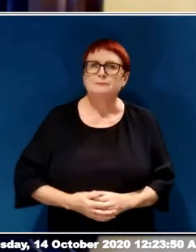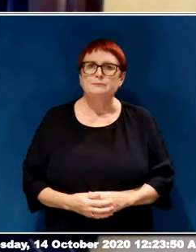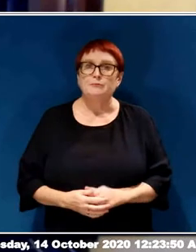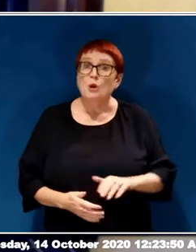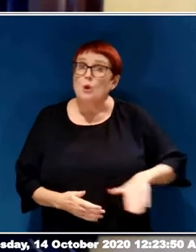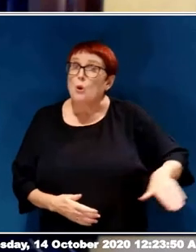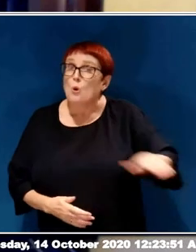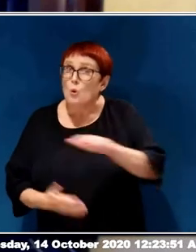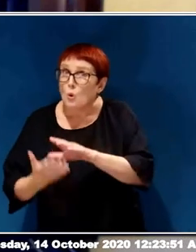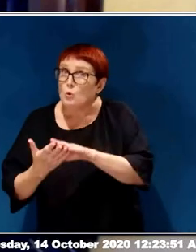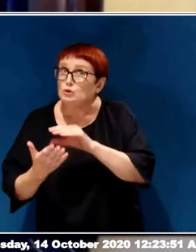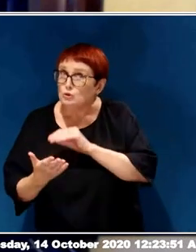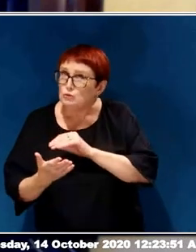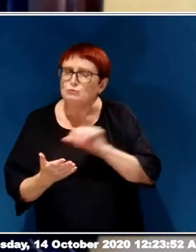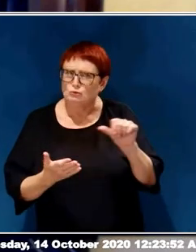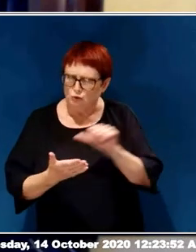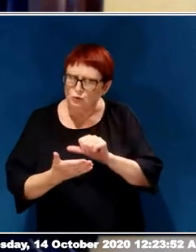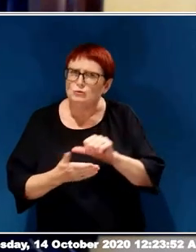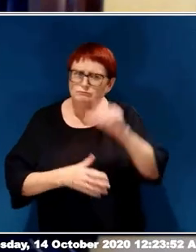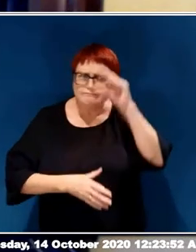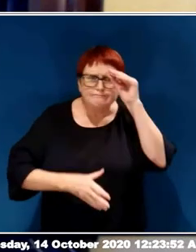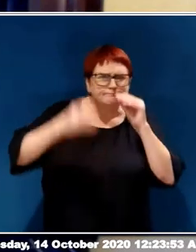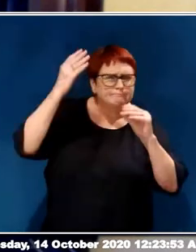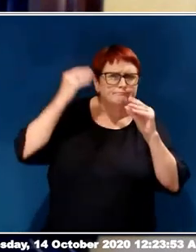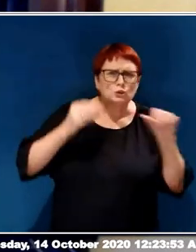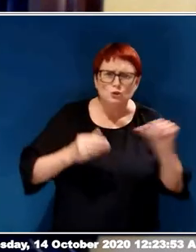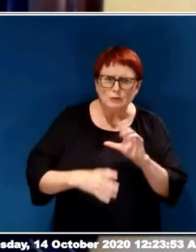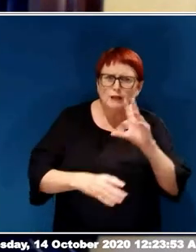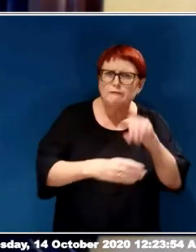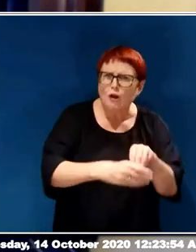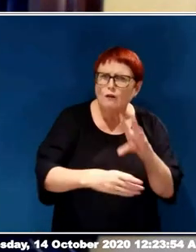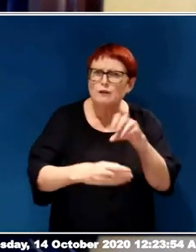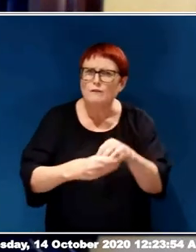activities on the content such as fractions and decimals.